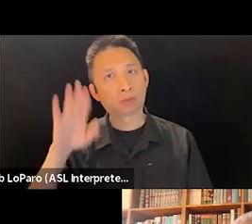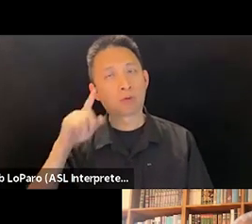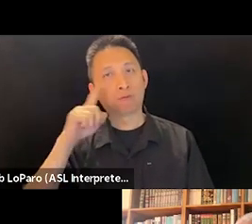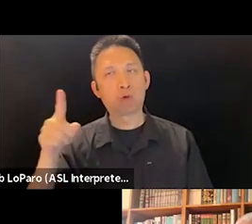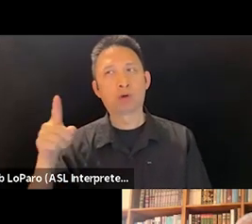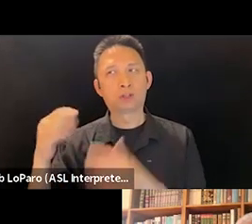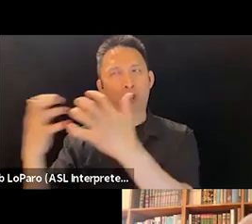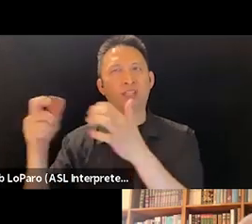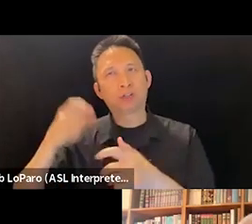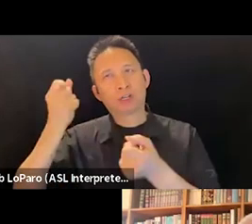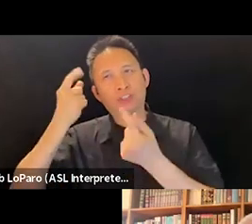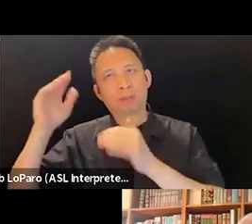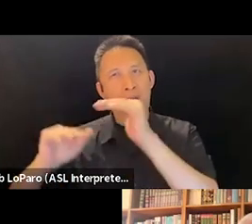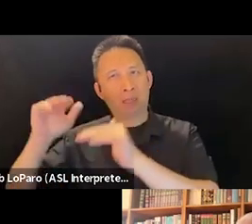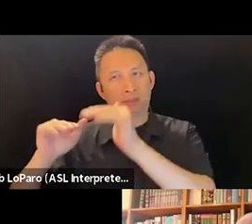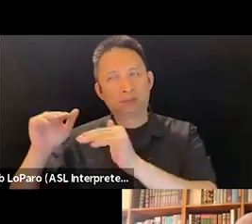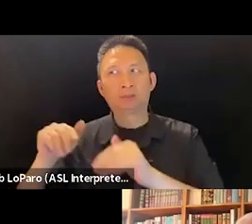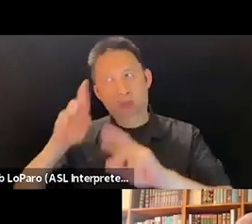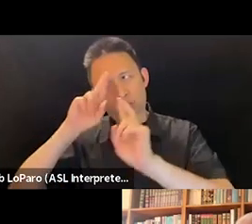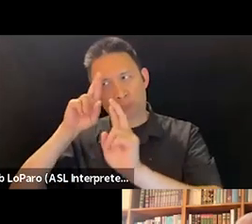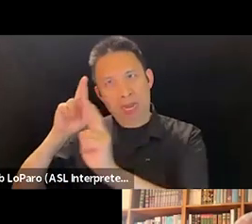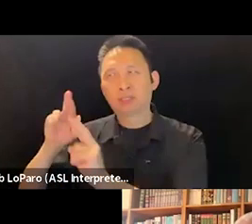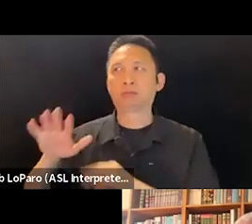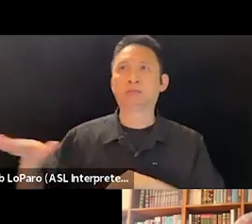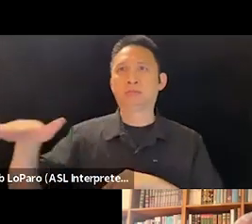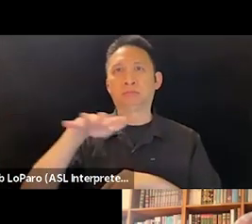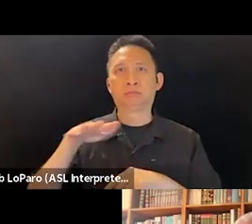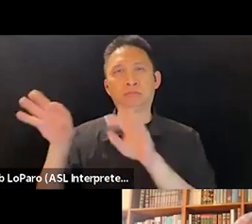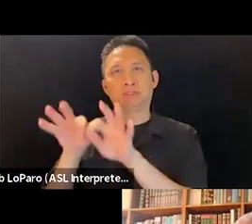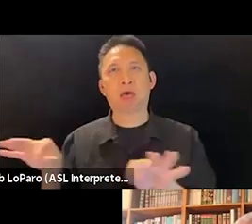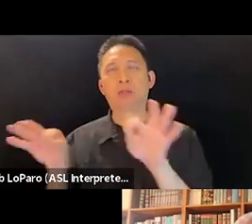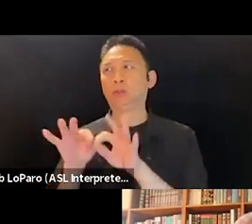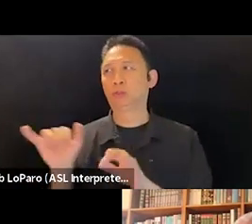So we need to respect part of our values here in Al Jazeera media network in general.